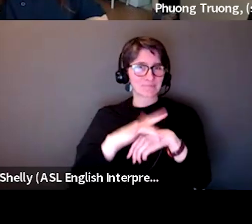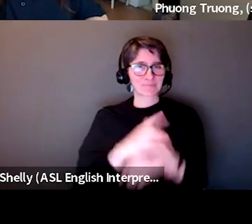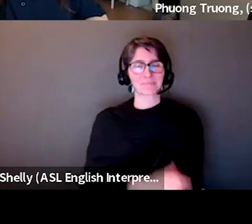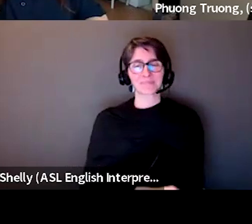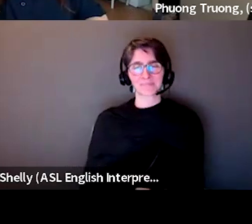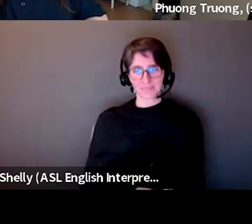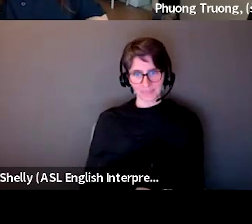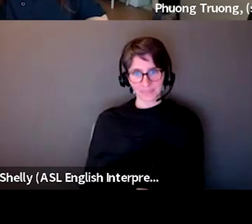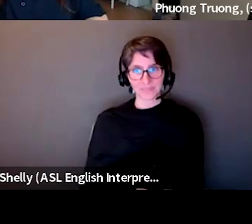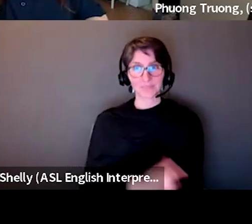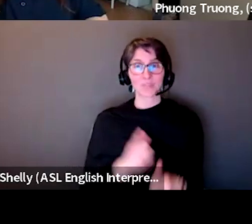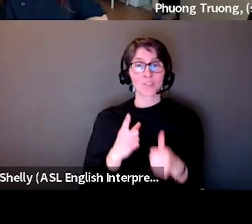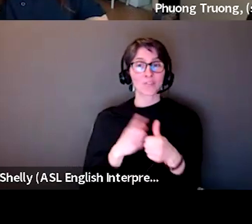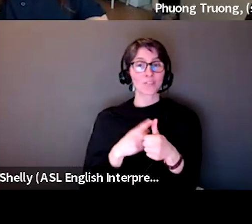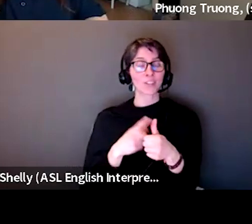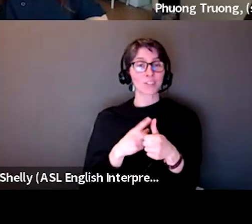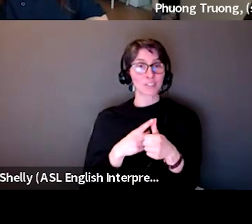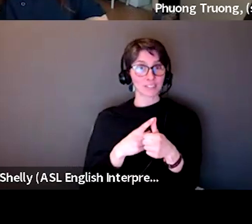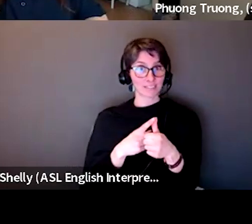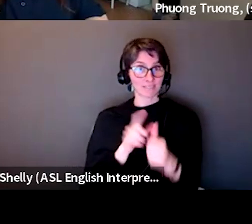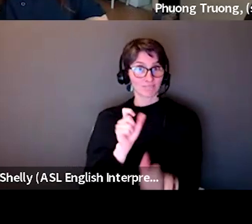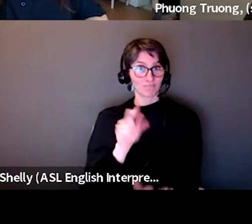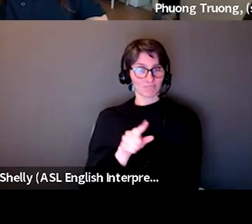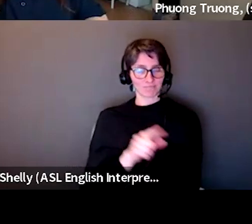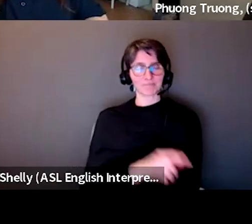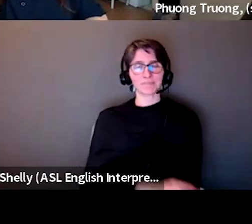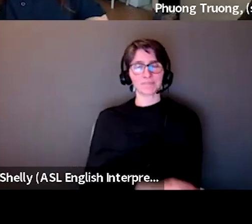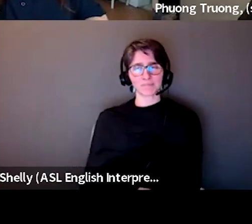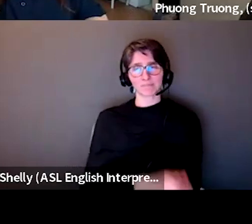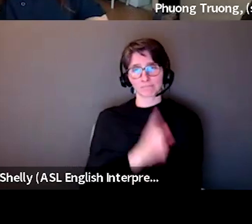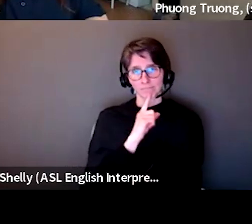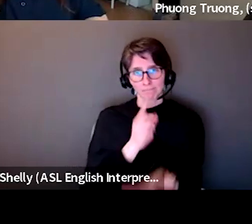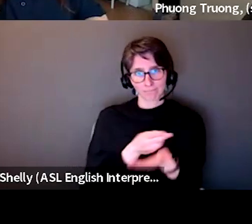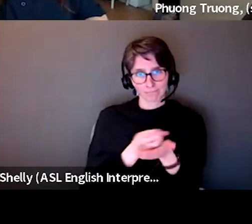So, I'm going to start with the first question here. And honestly, listening to Dani,